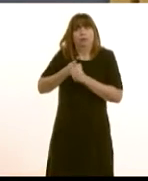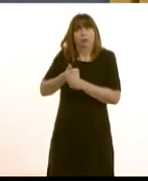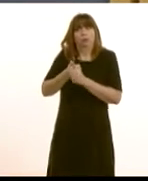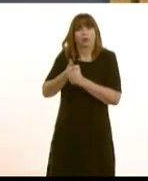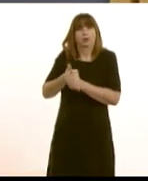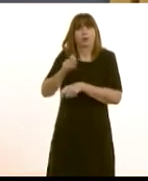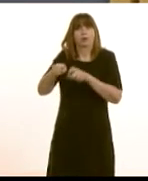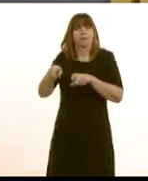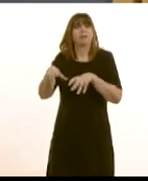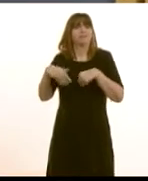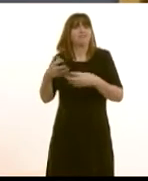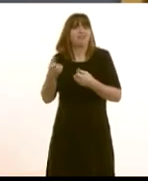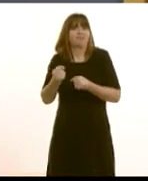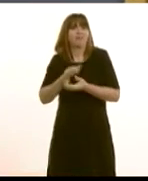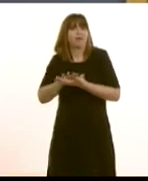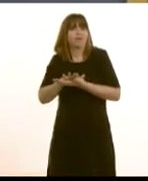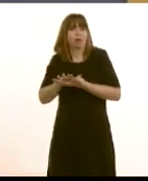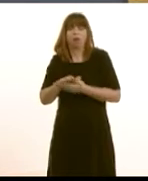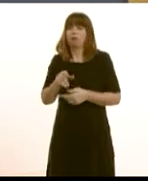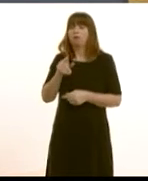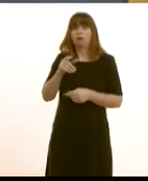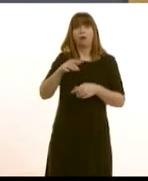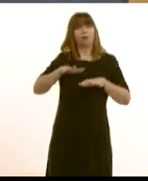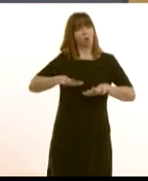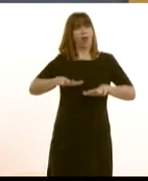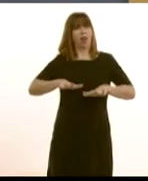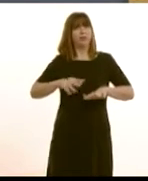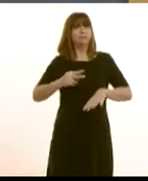and the haemophilia community in Wales are deeply disappointed by the statement made